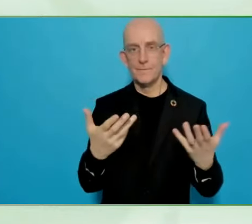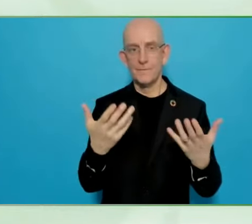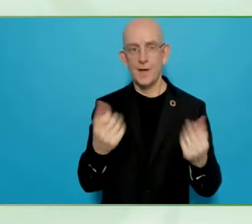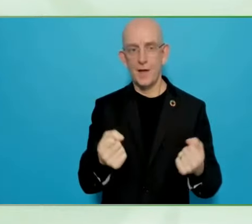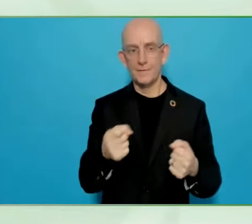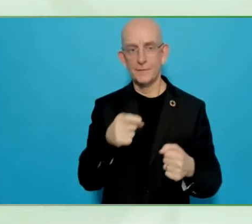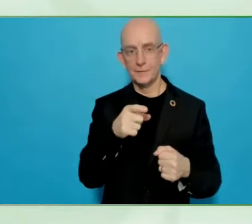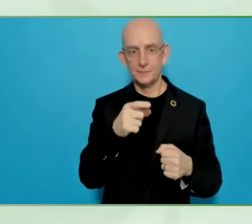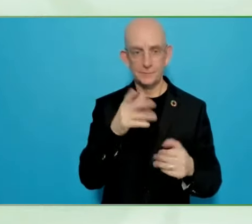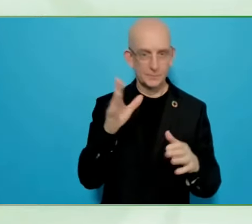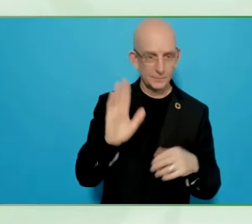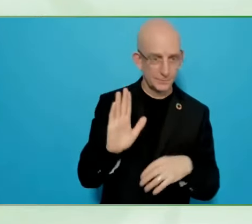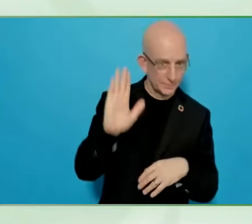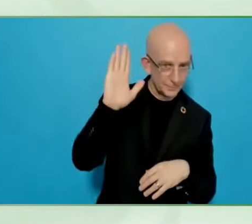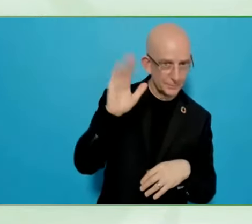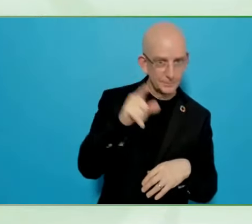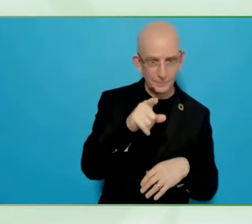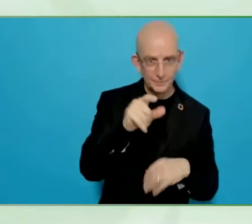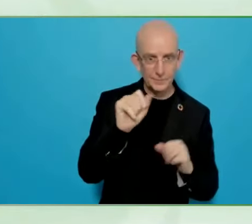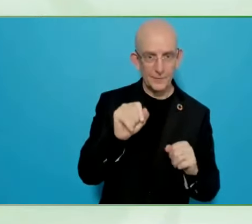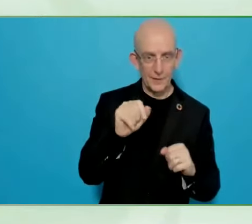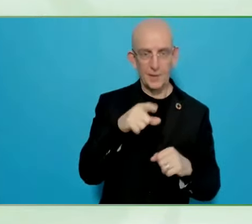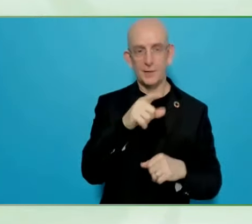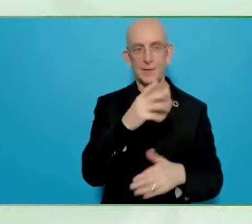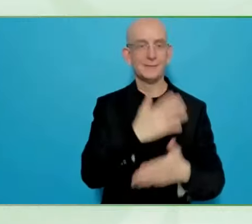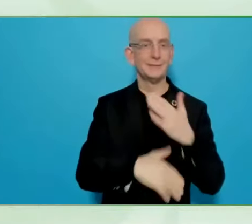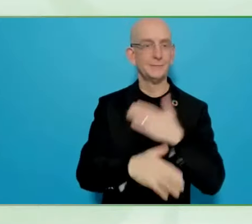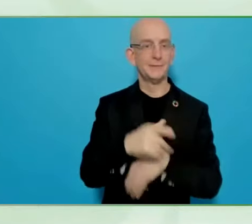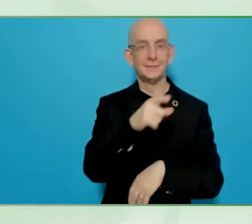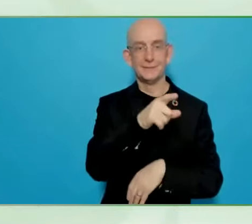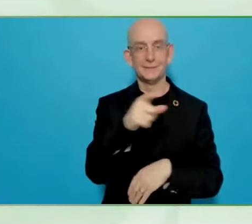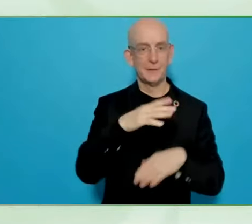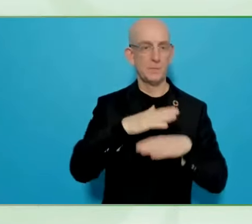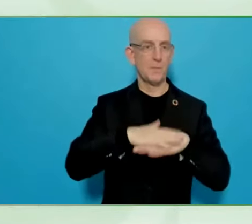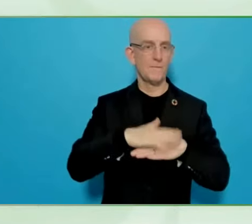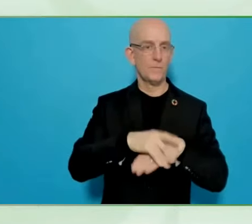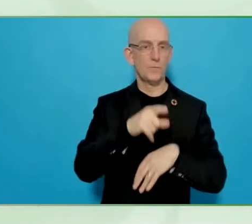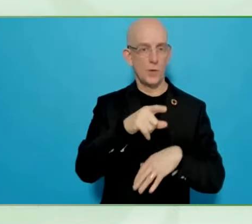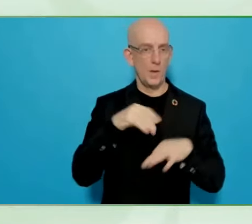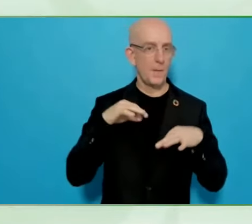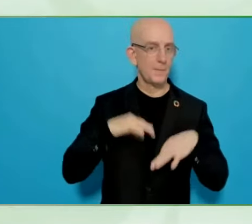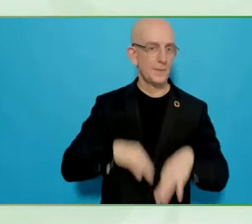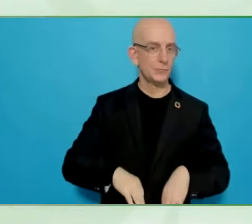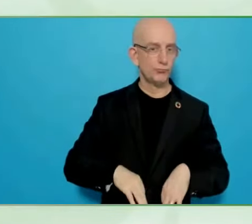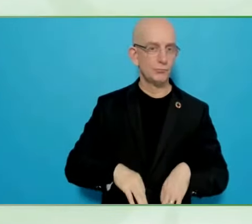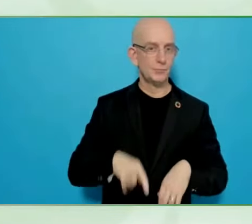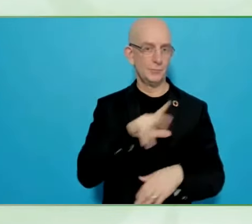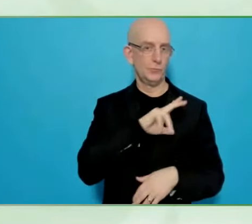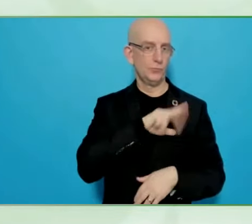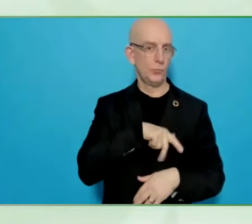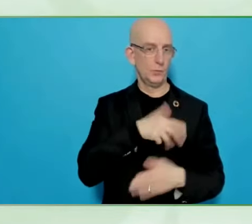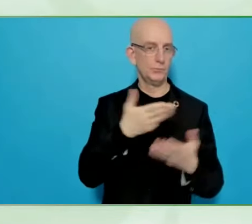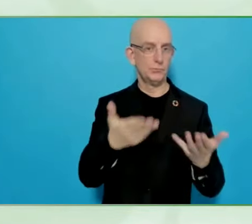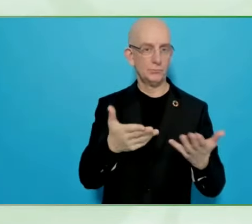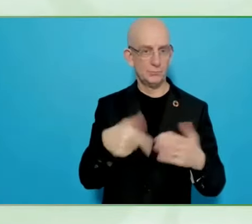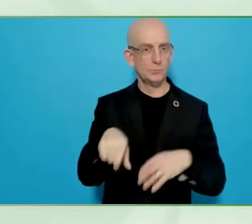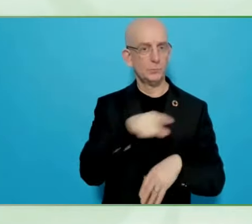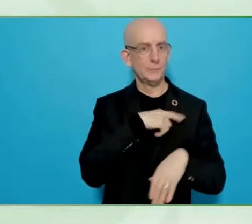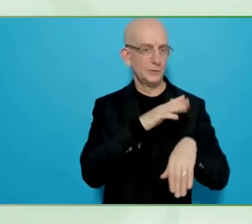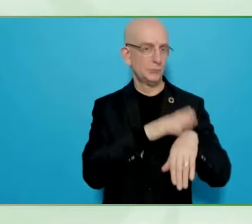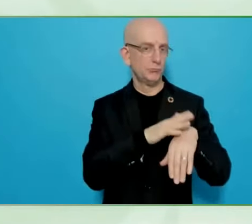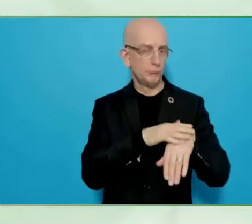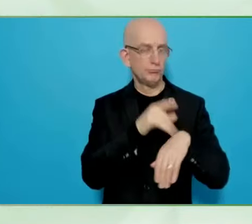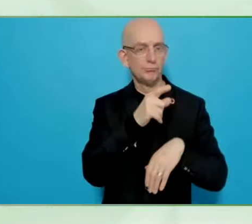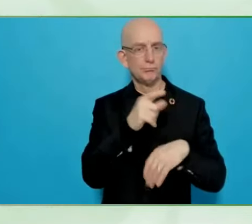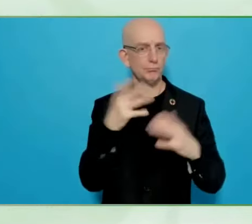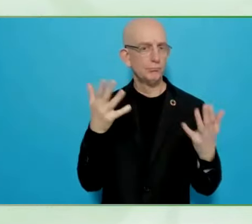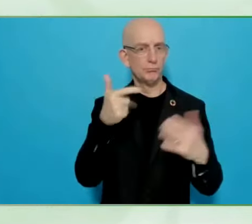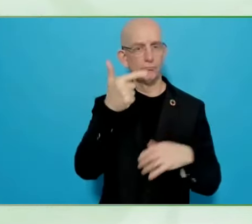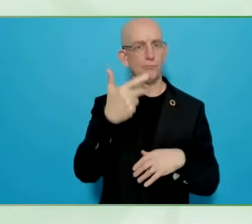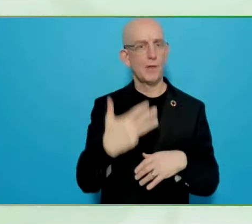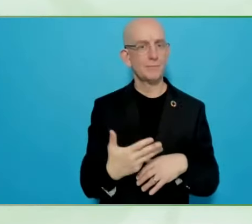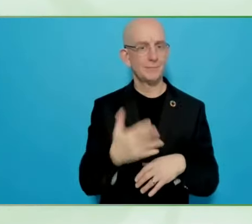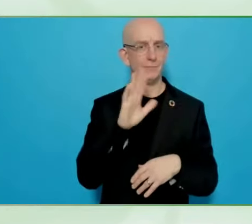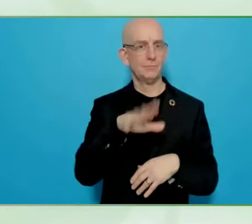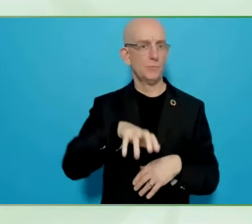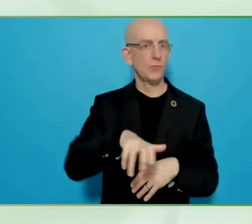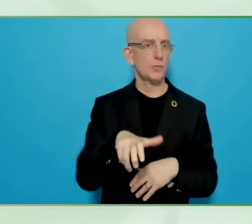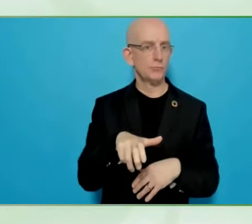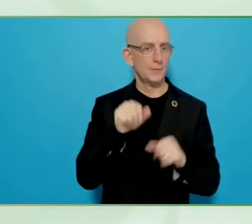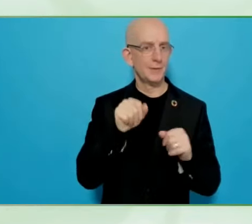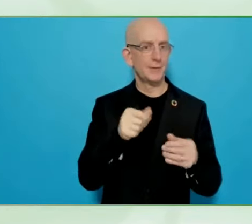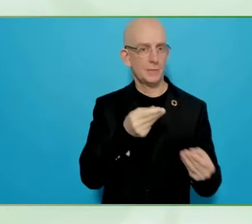your country to feed the process, working with the contractor.